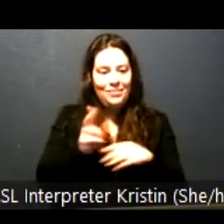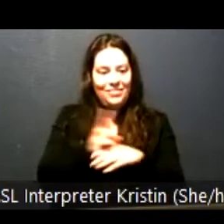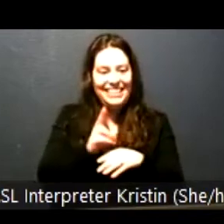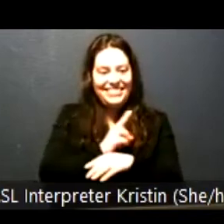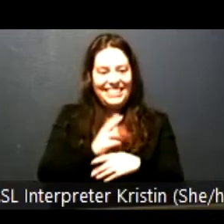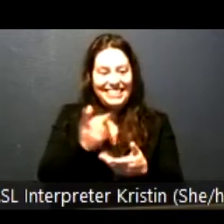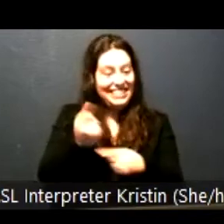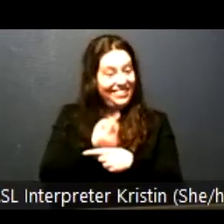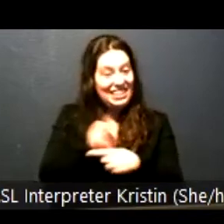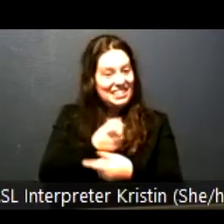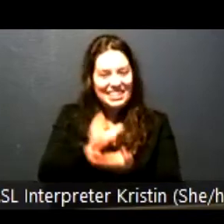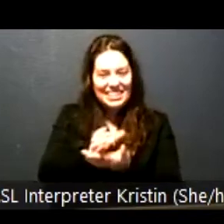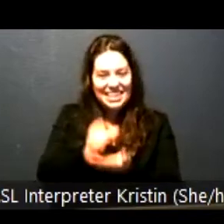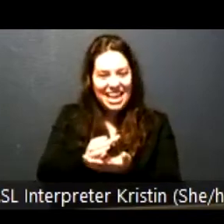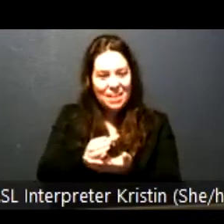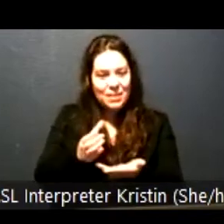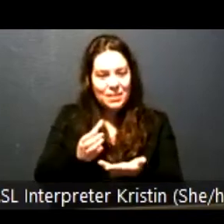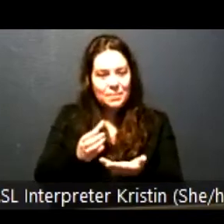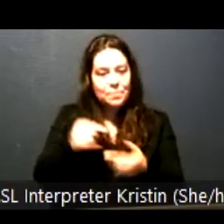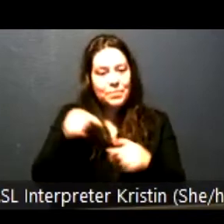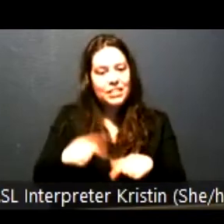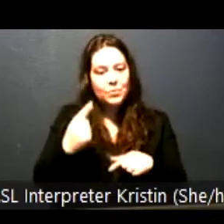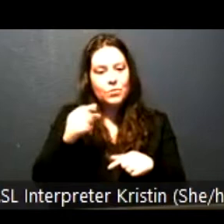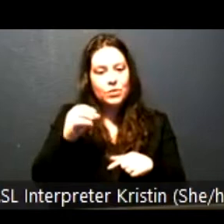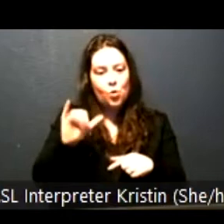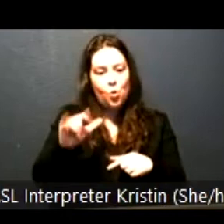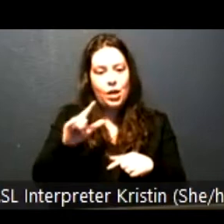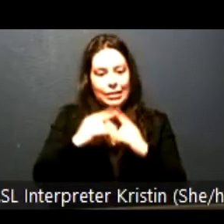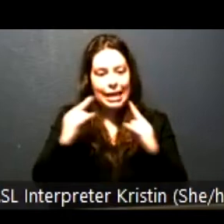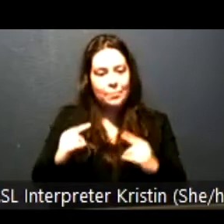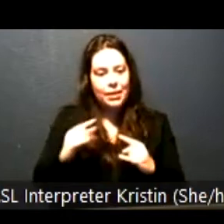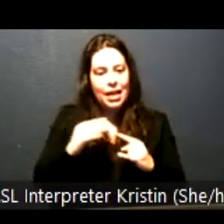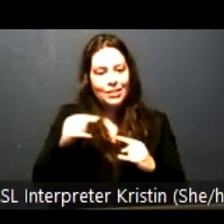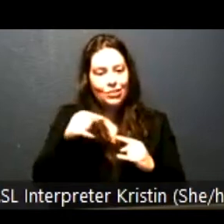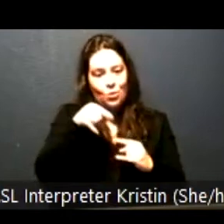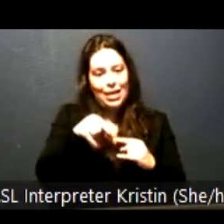This work was done on oil camp and this cup we used to weigh the bird. So we put the bird in a bag